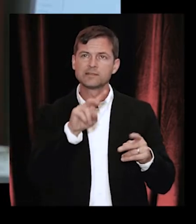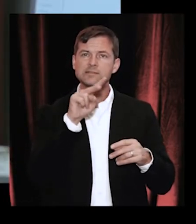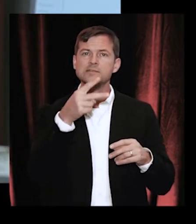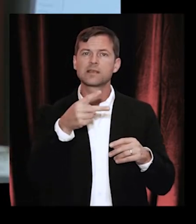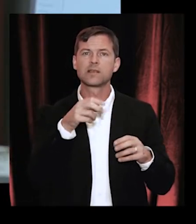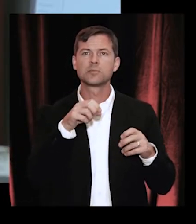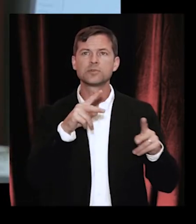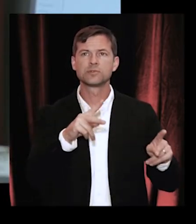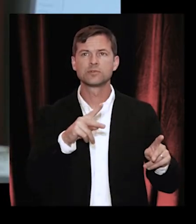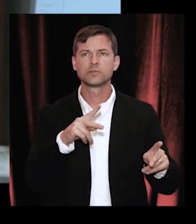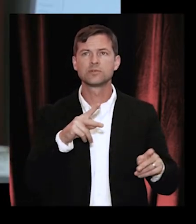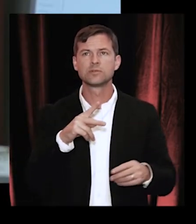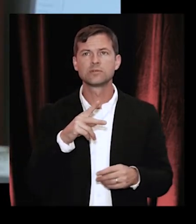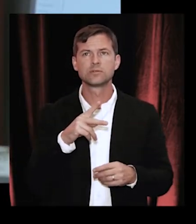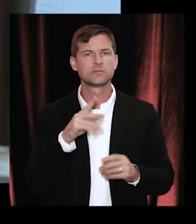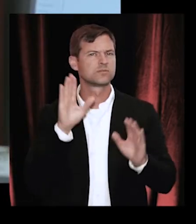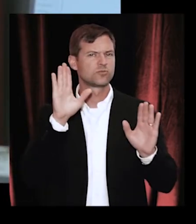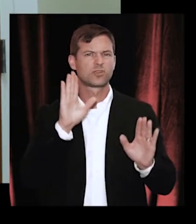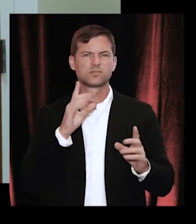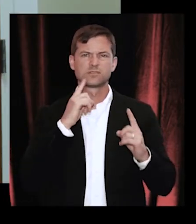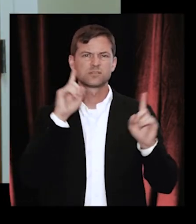We've had great success with that job fair.